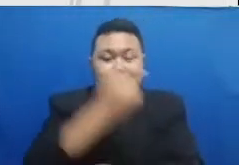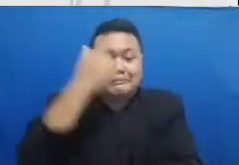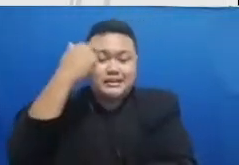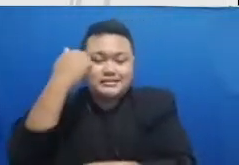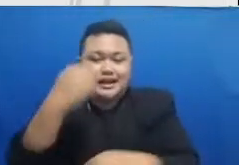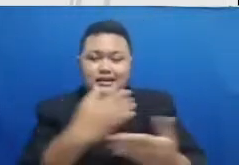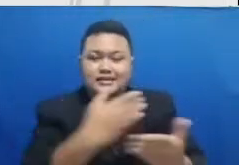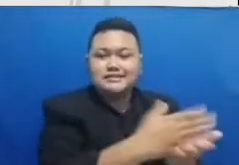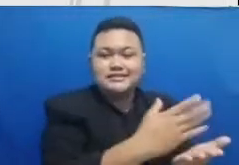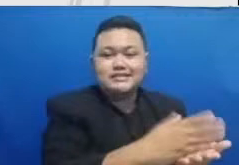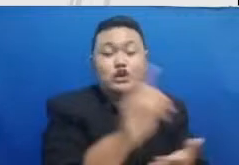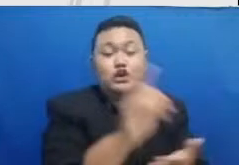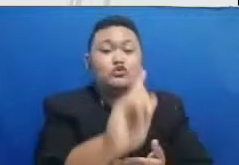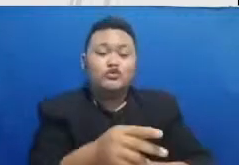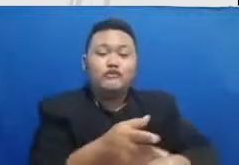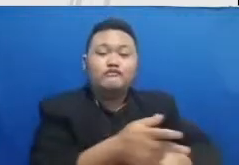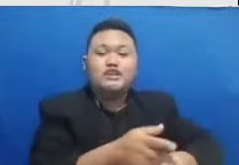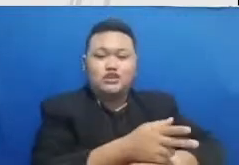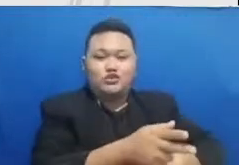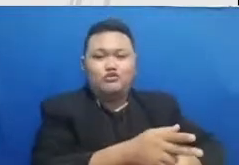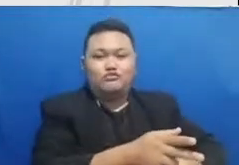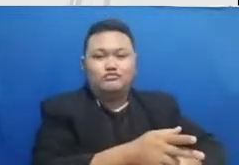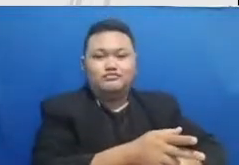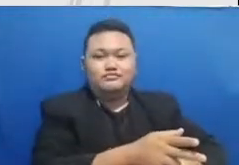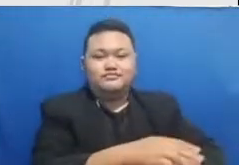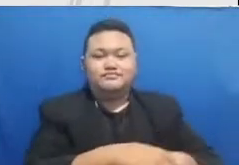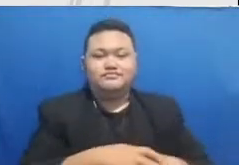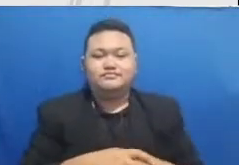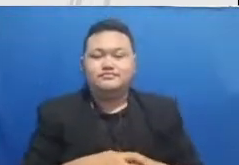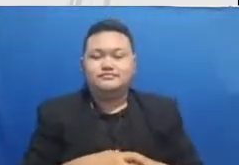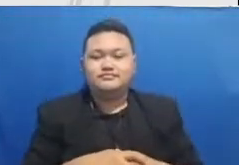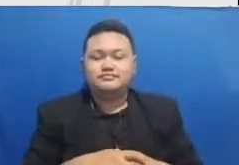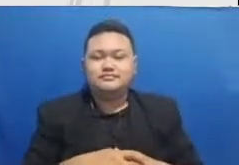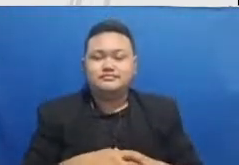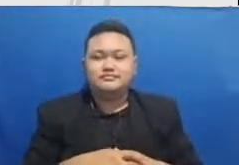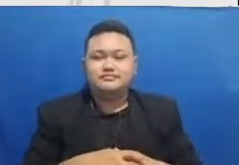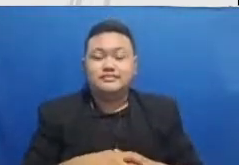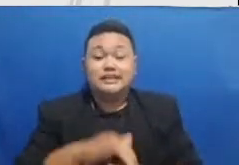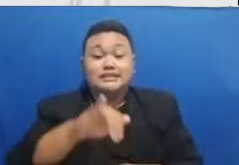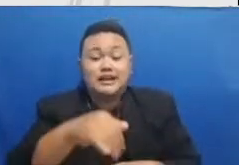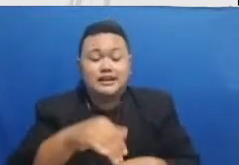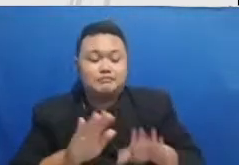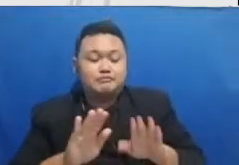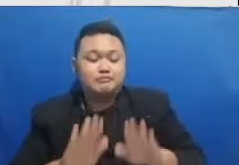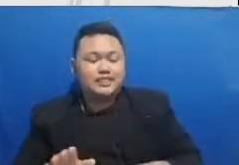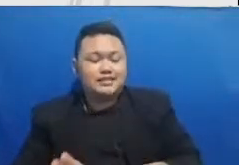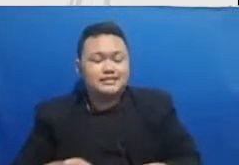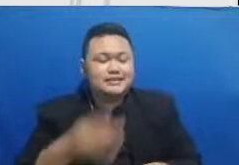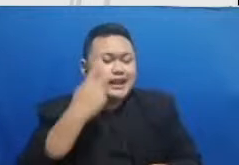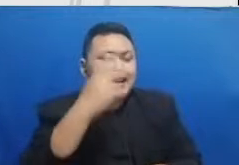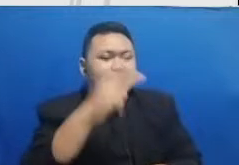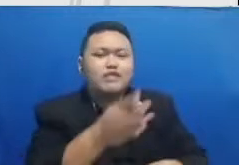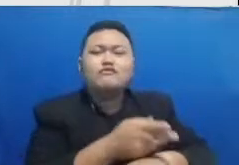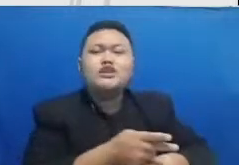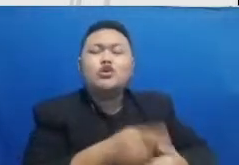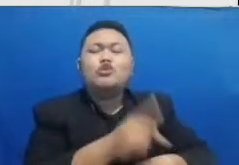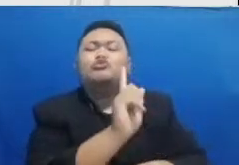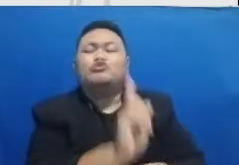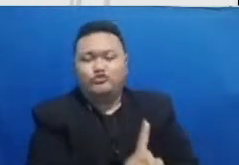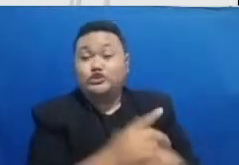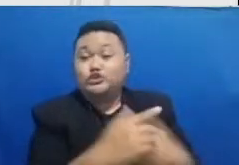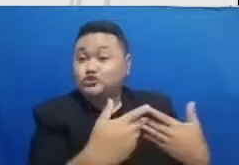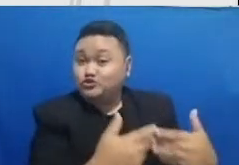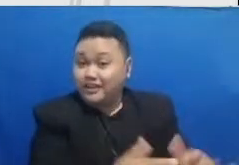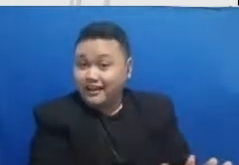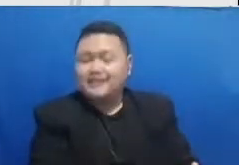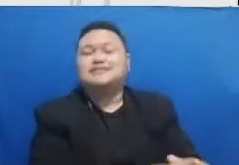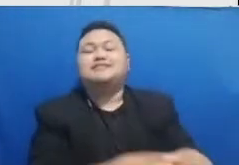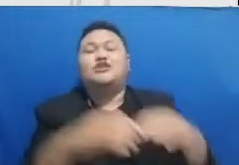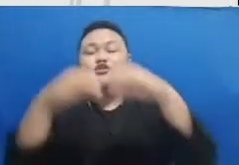session, it's a Google session. students are ready to be invited to ask questions, where they demonstrate their